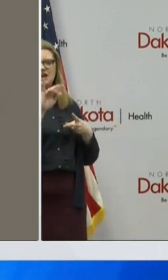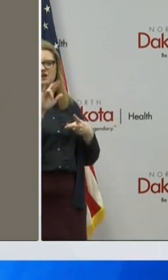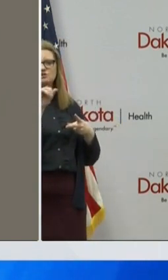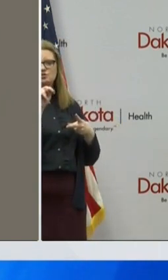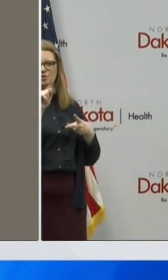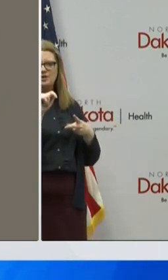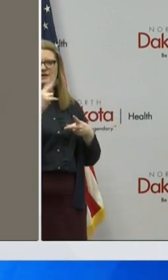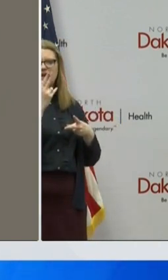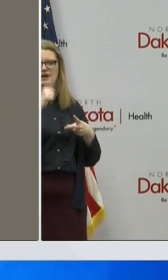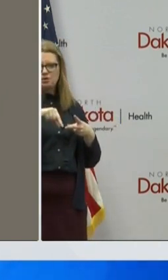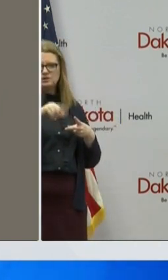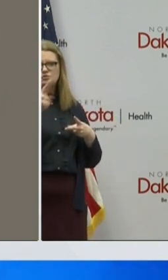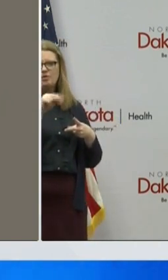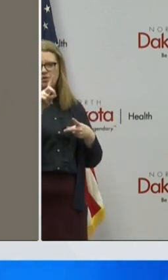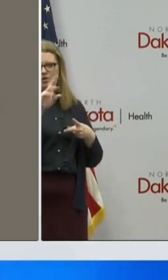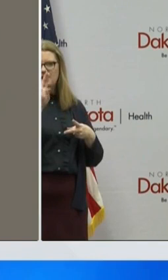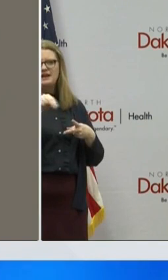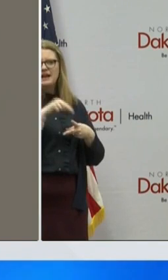FIRST ONE, WHICH IS BRIGADIER